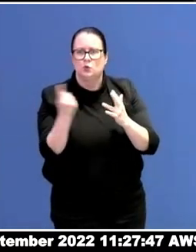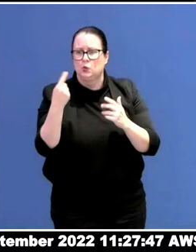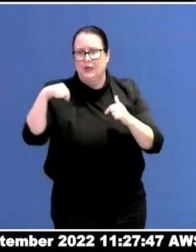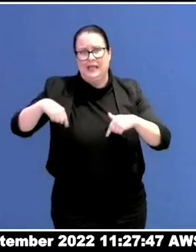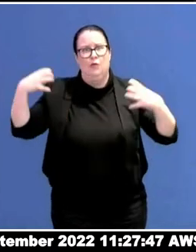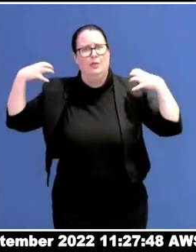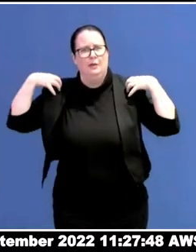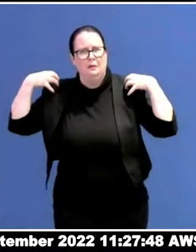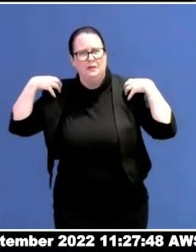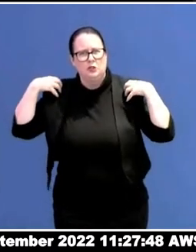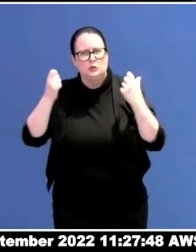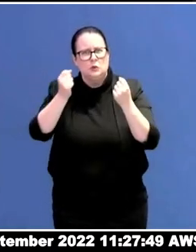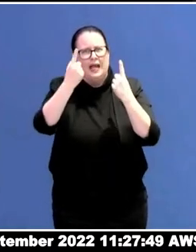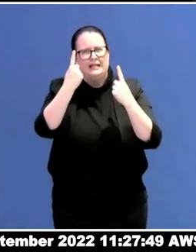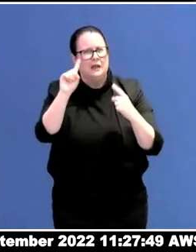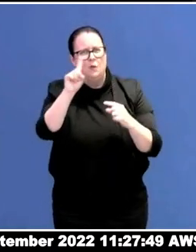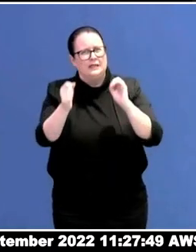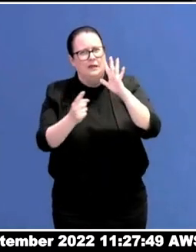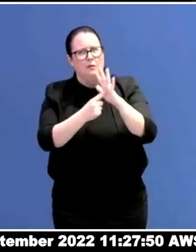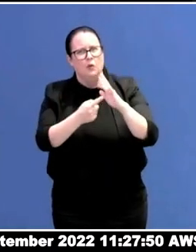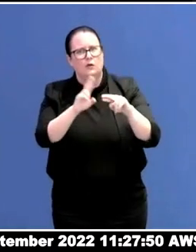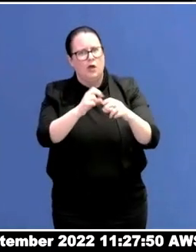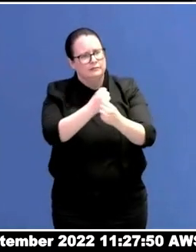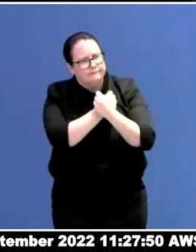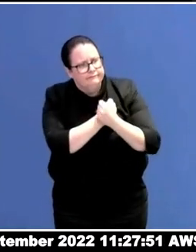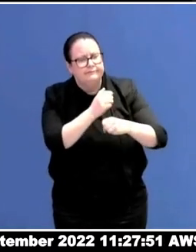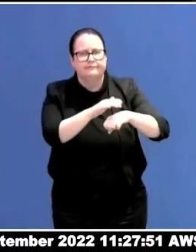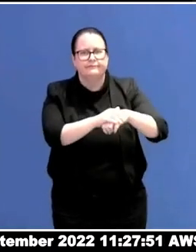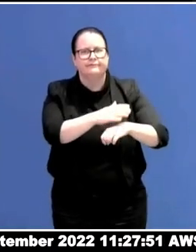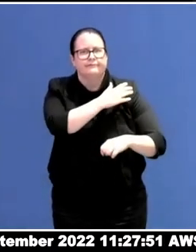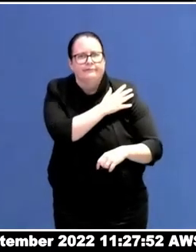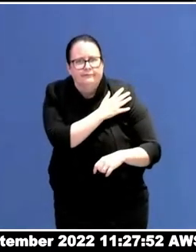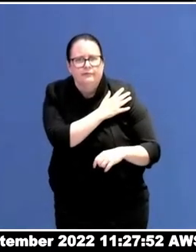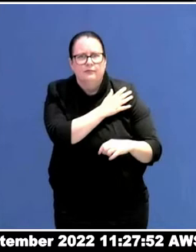significance of touch from a cultural perspective and why, if is the case, you